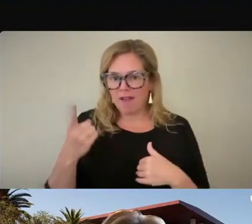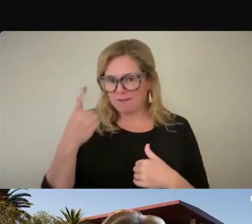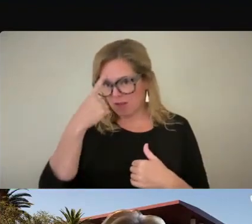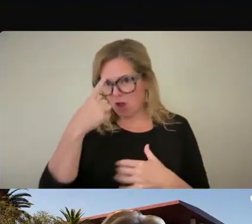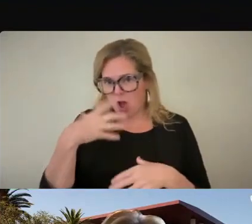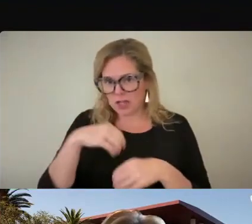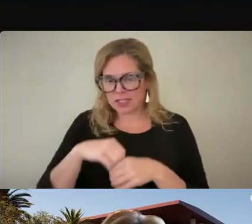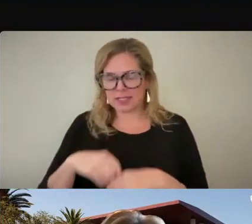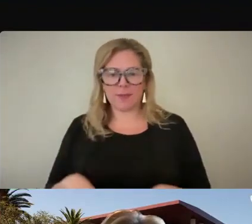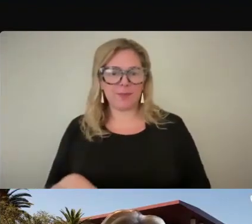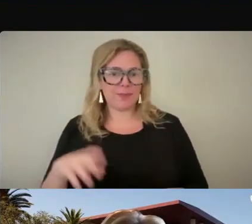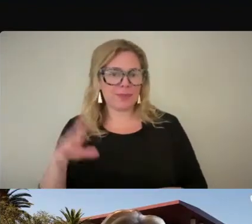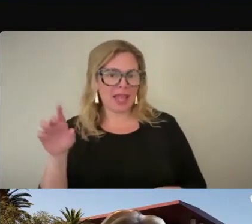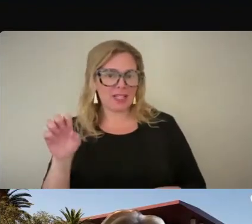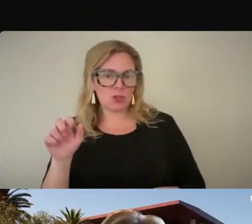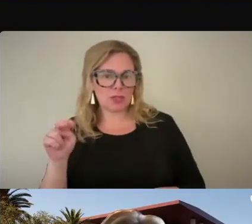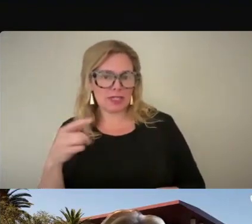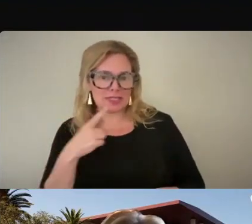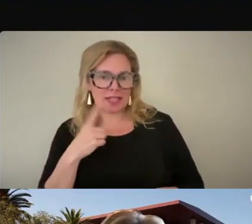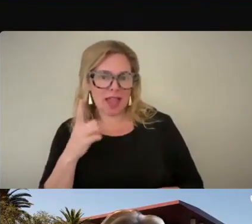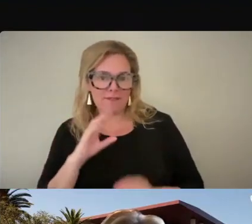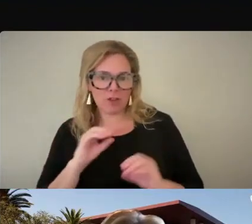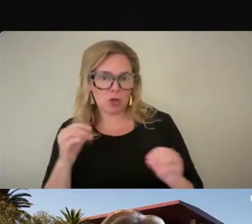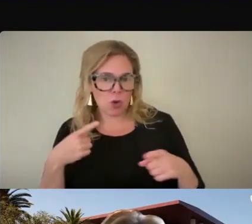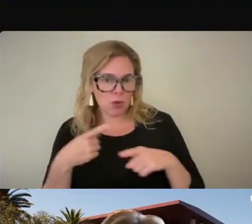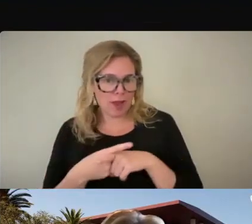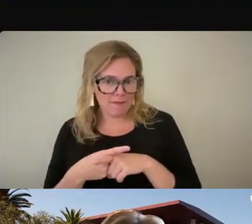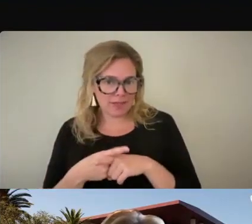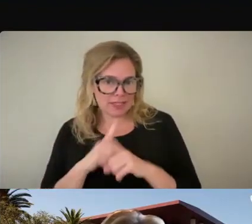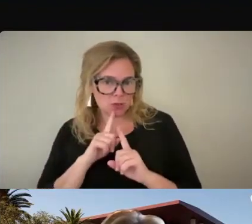Zuzana Skvarkova: And I have no conflicts of interest to report other than the fact that I'm